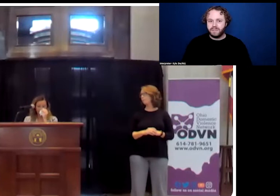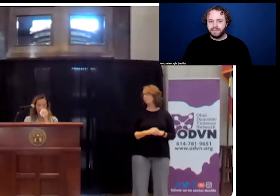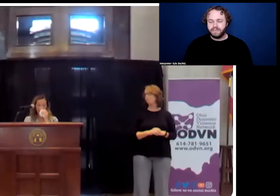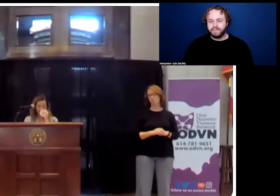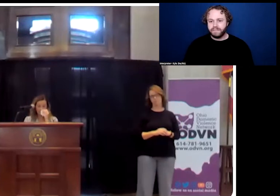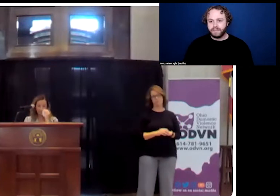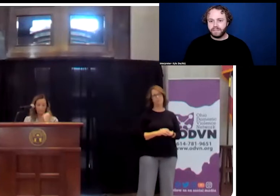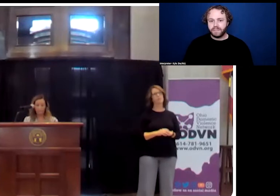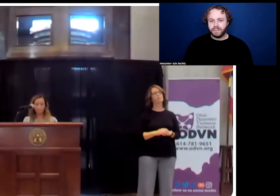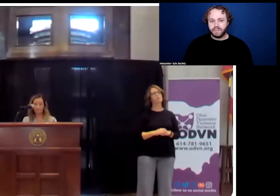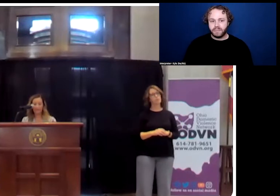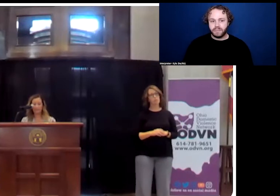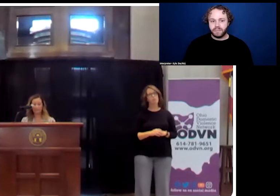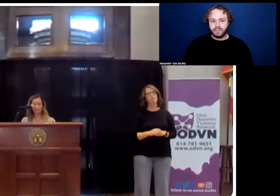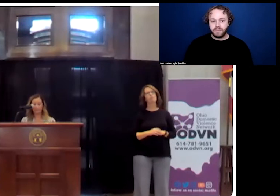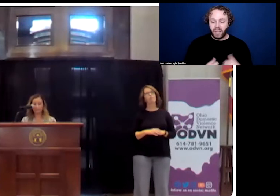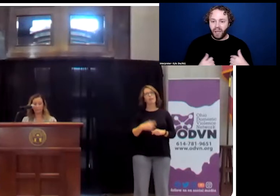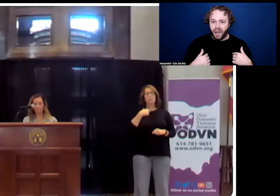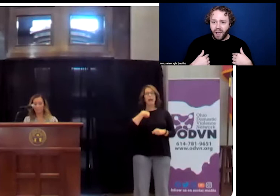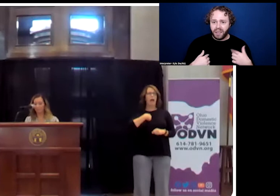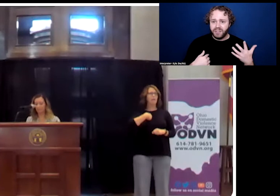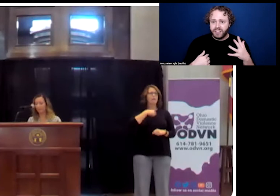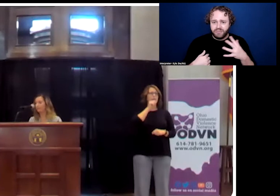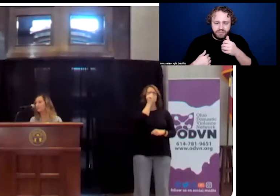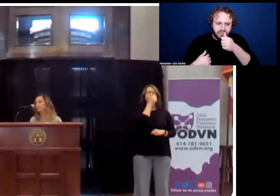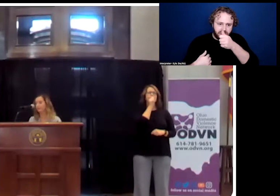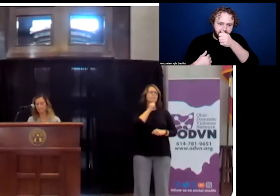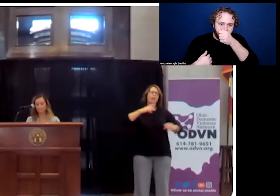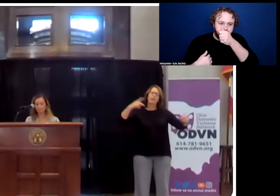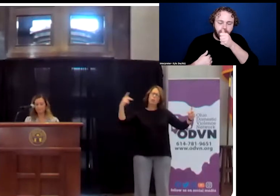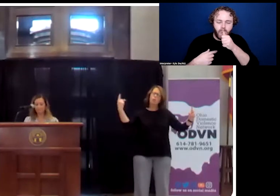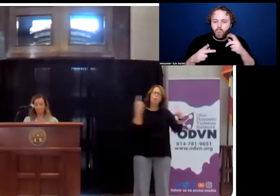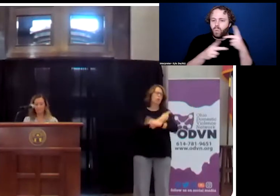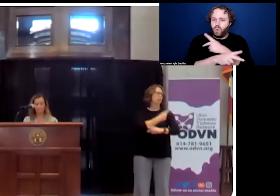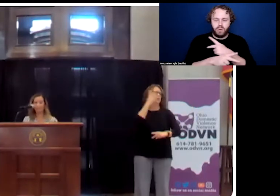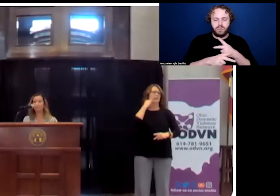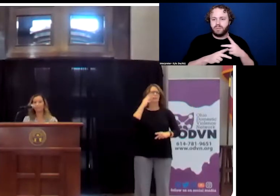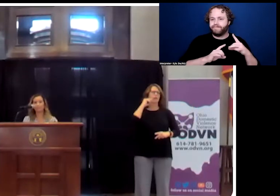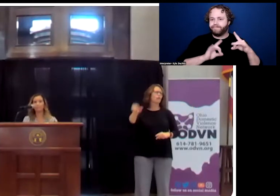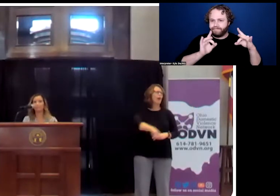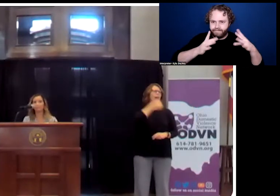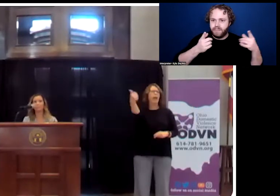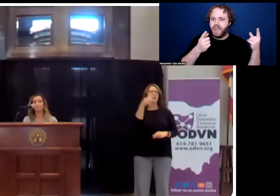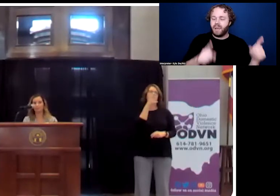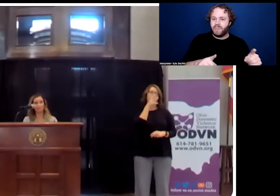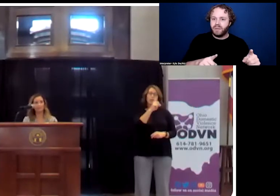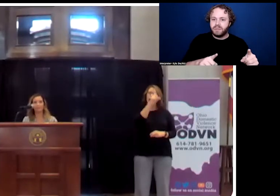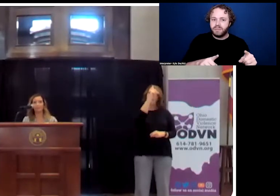But I myself, I have endured the worst tragedy. A mother can ever experience. And I believe it could have been prevented 100%